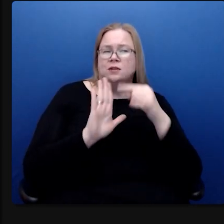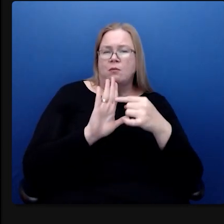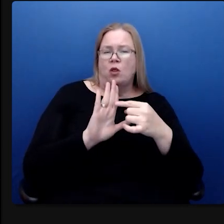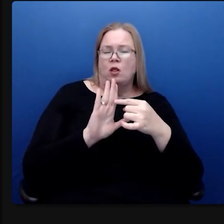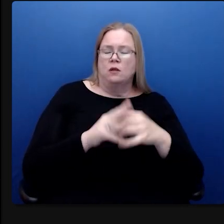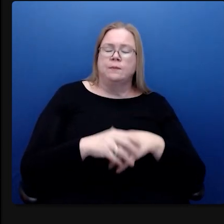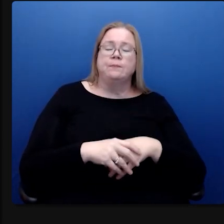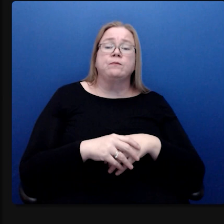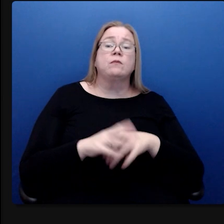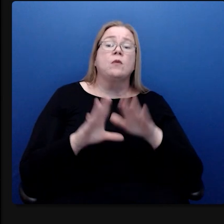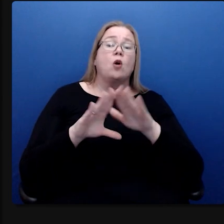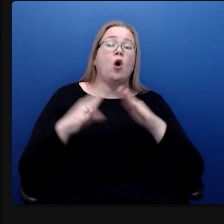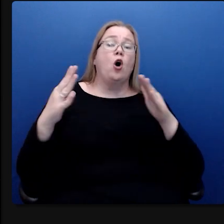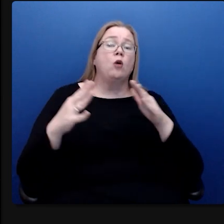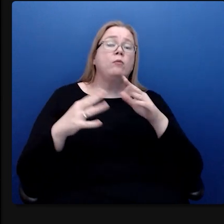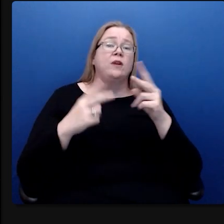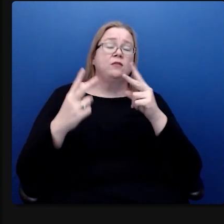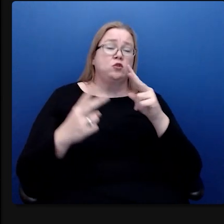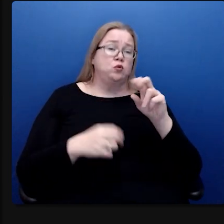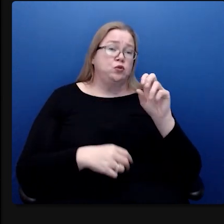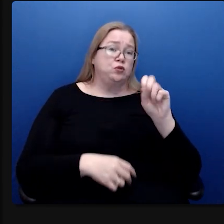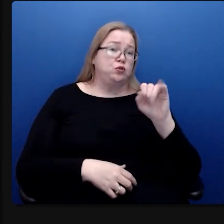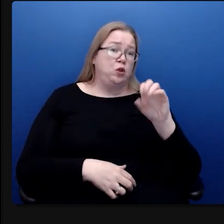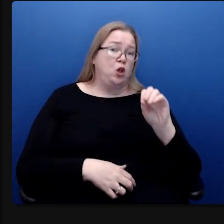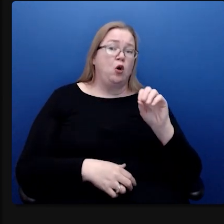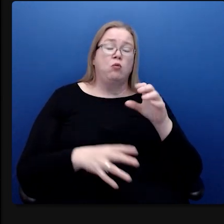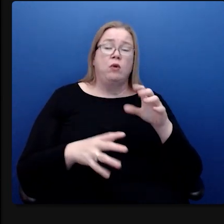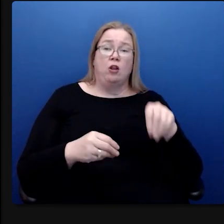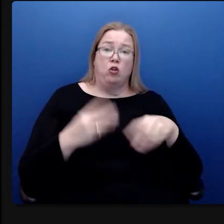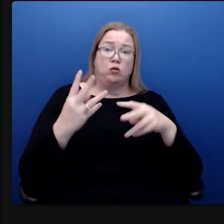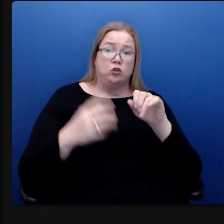For example, opening Visual Studio and loading solutions.